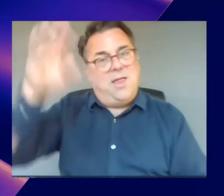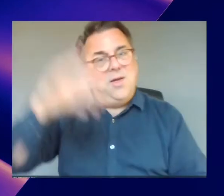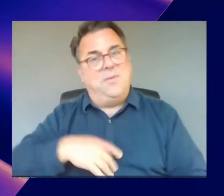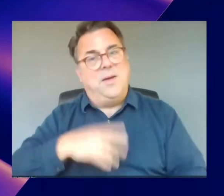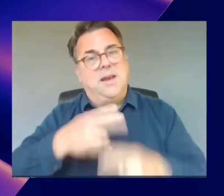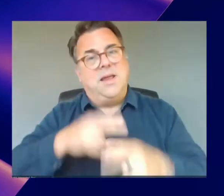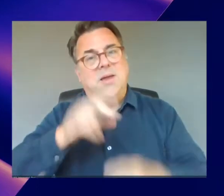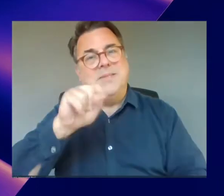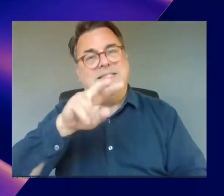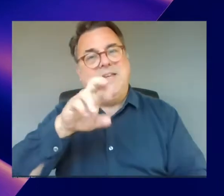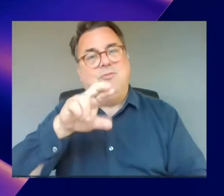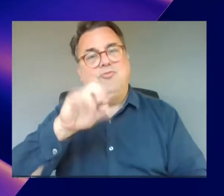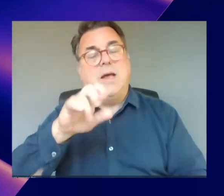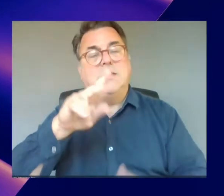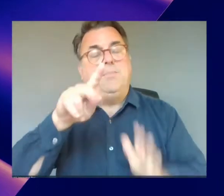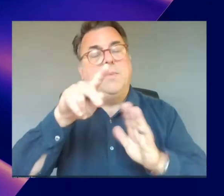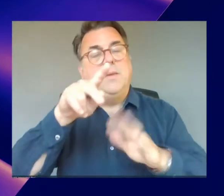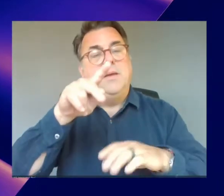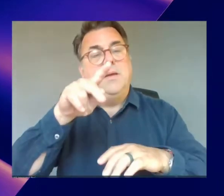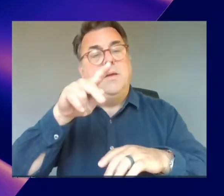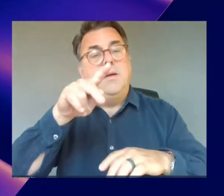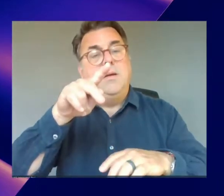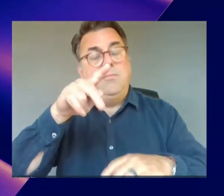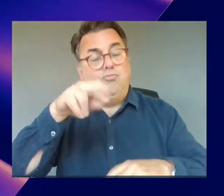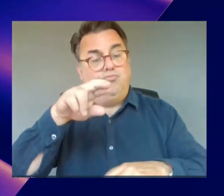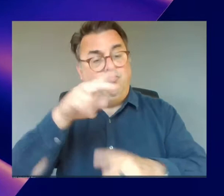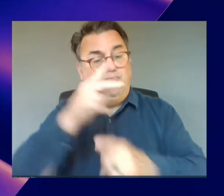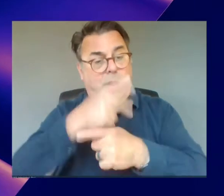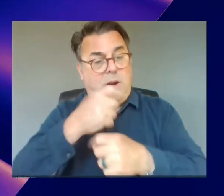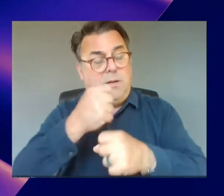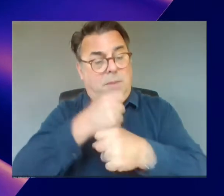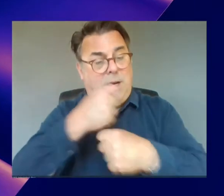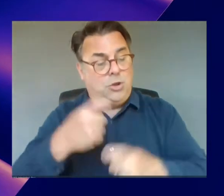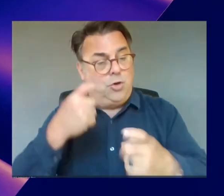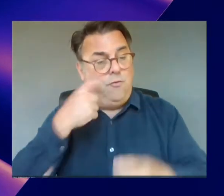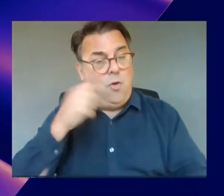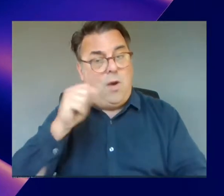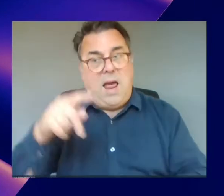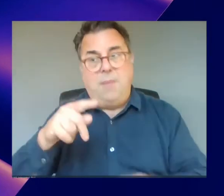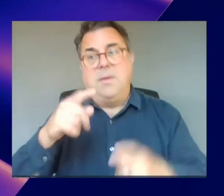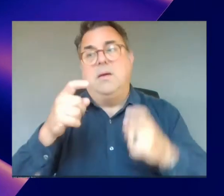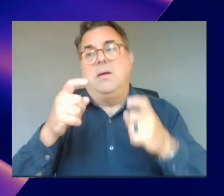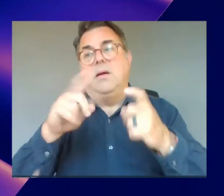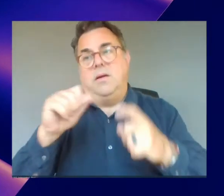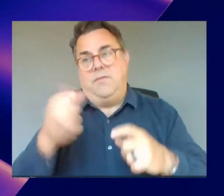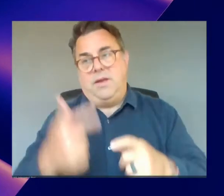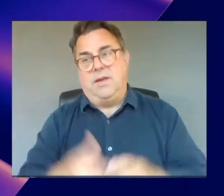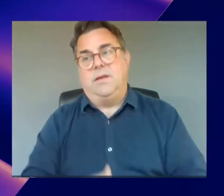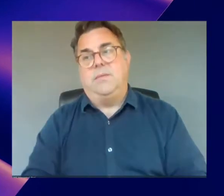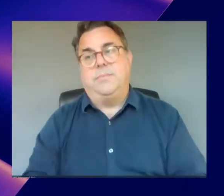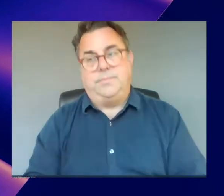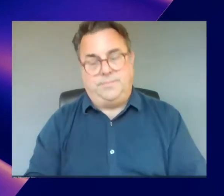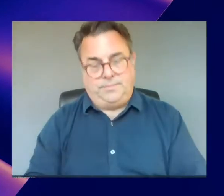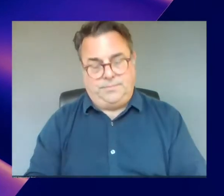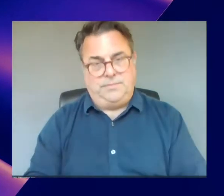I'm principal product manager for AWS AppConfig. So, for people here who have not used AppConfig before,